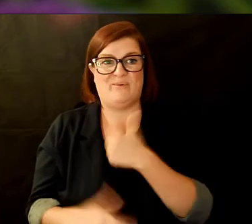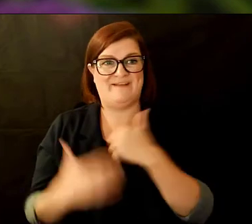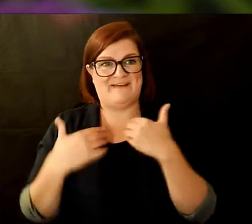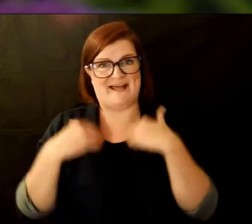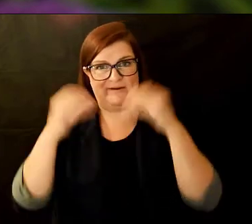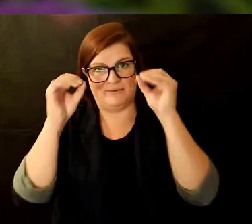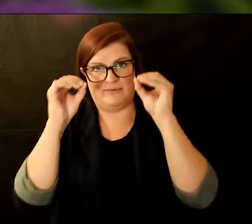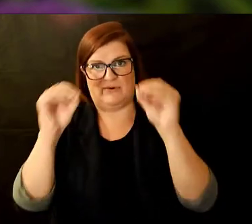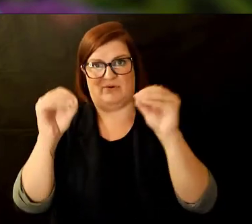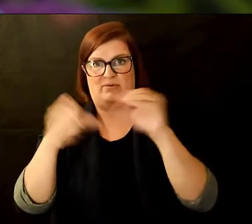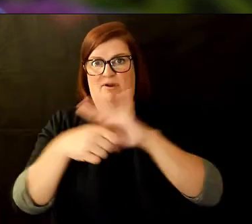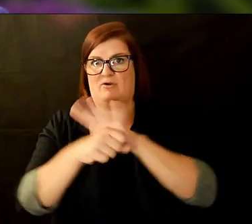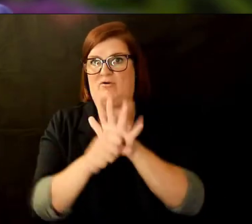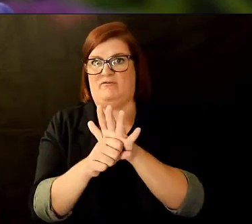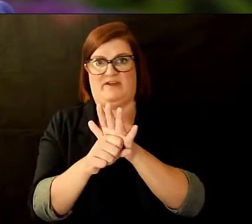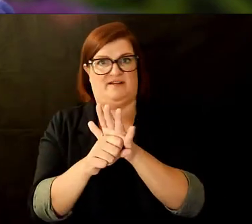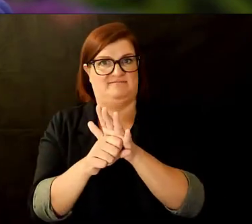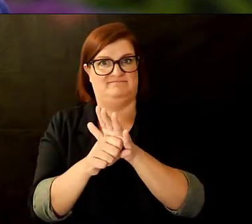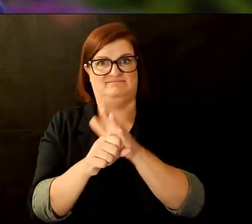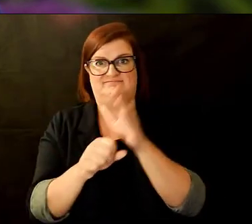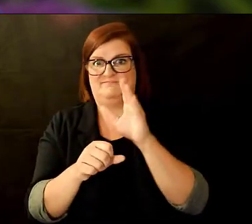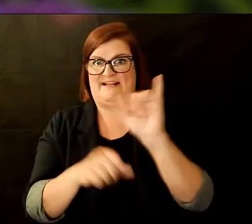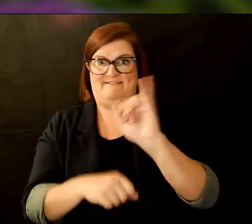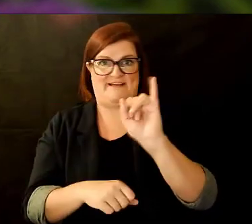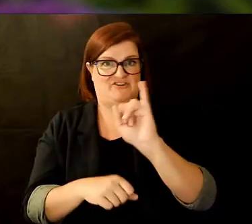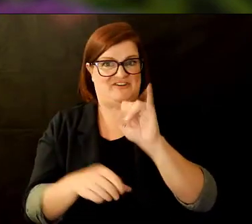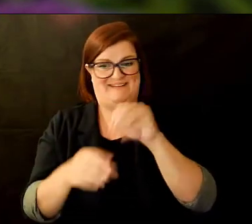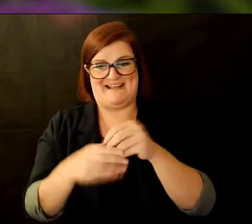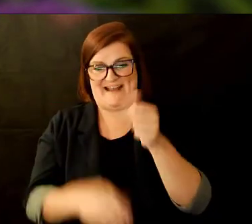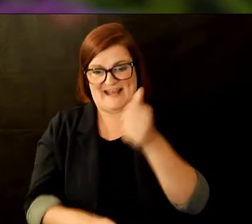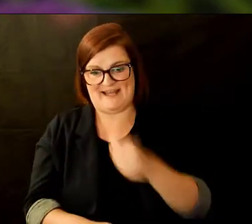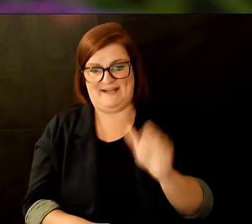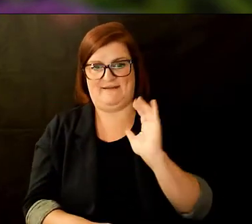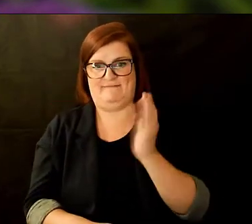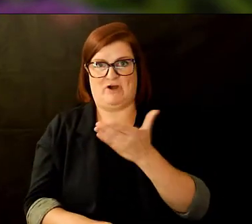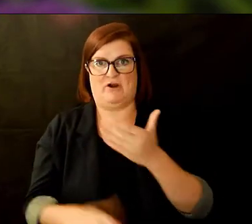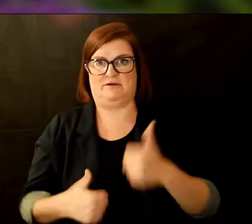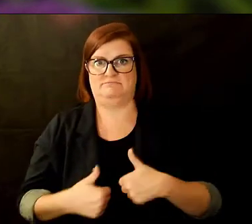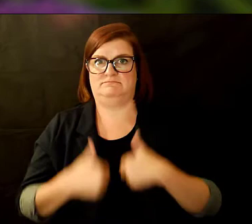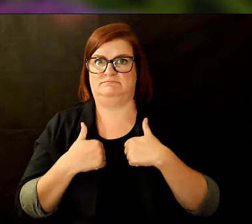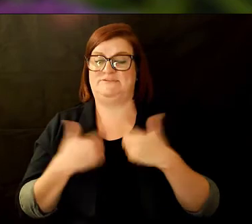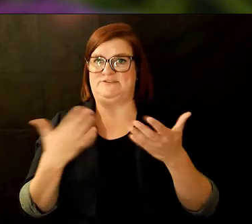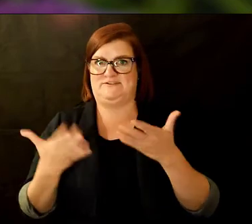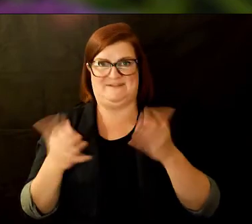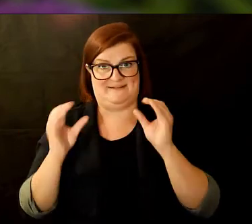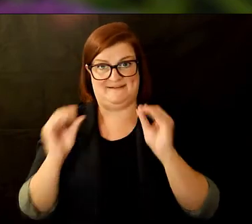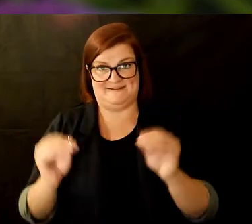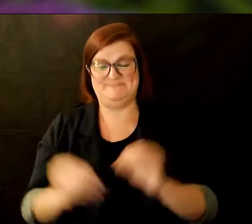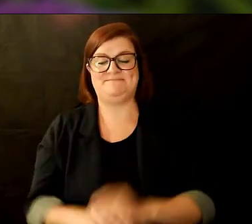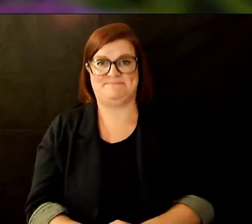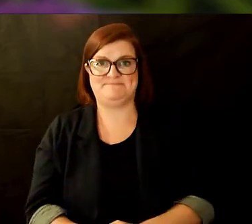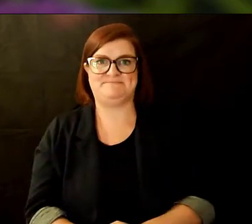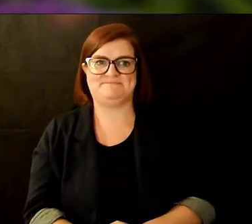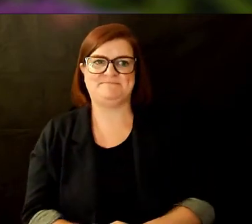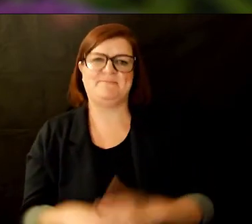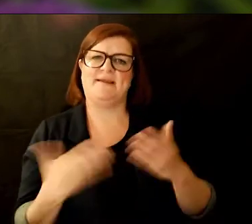had any COVID infections in any of our residential services. At the Mental Health Center of Denver,